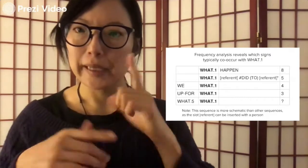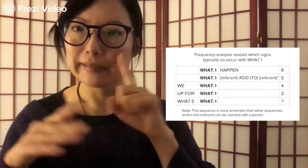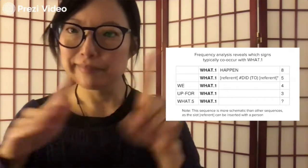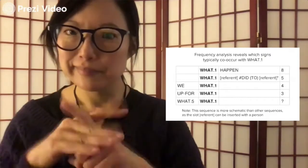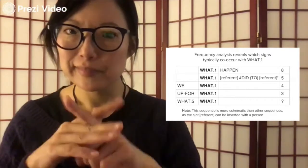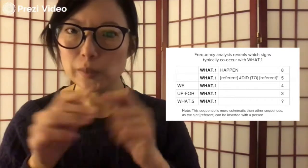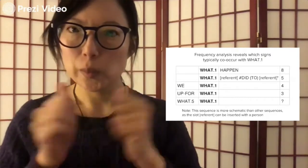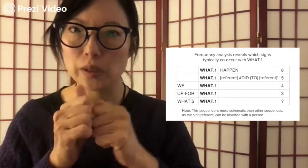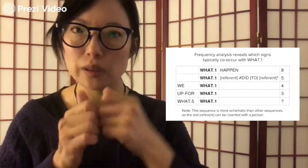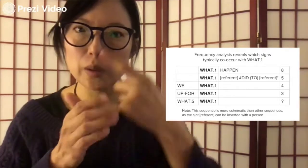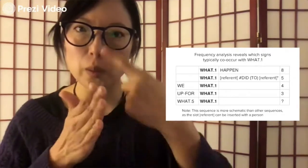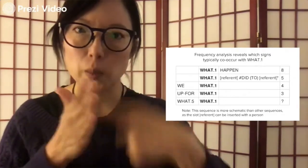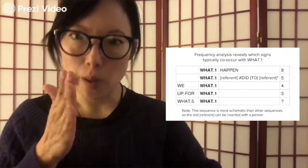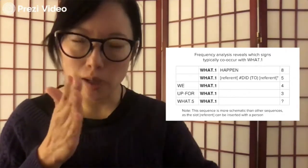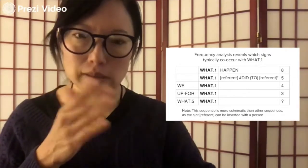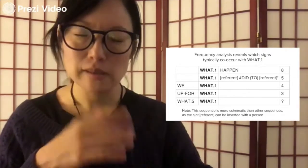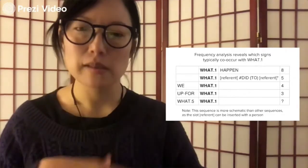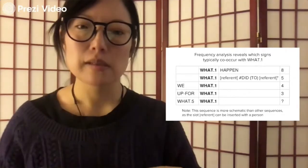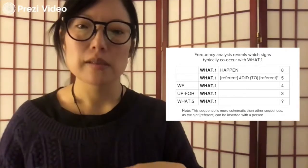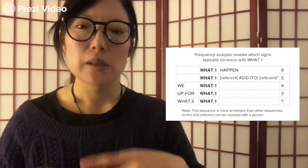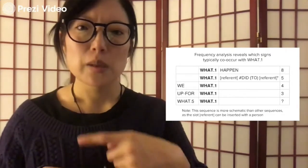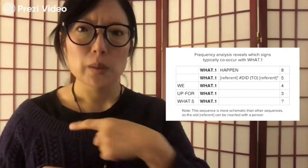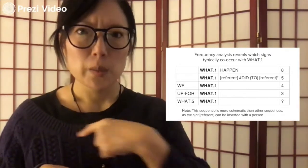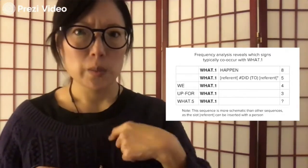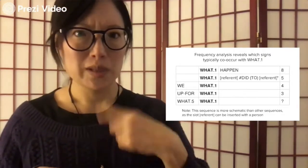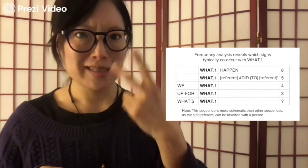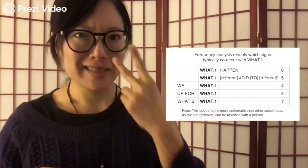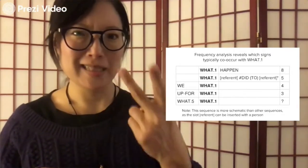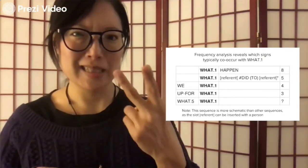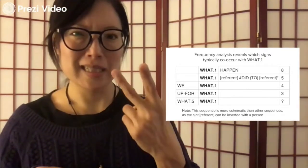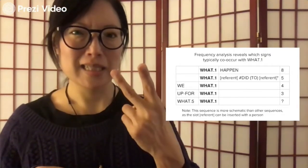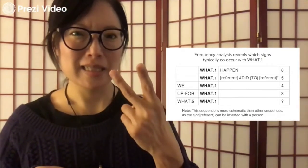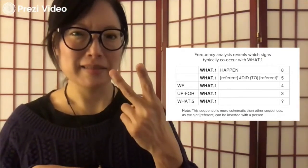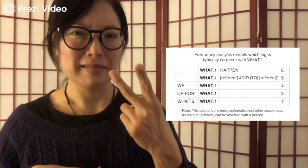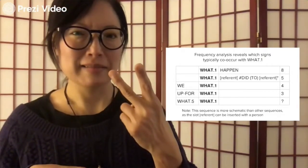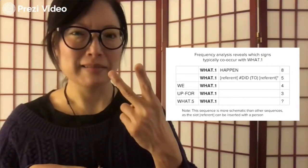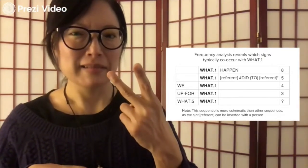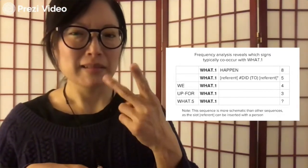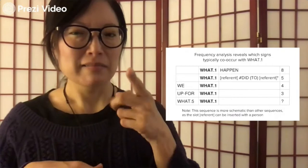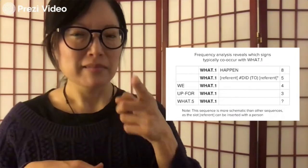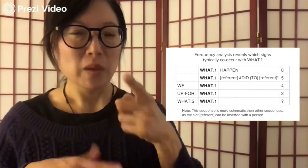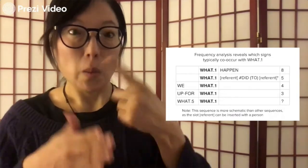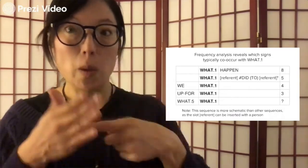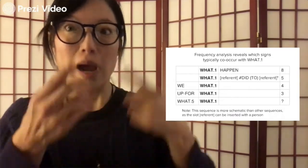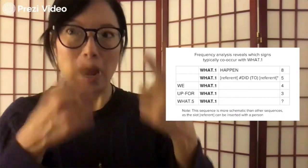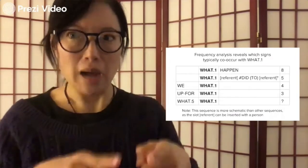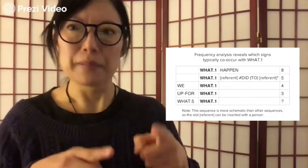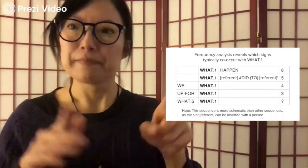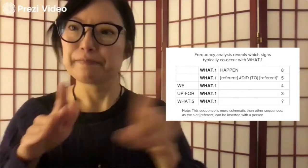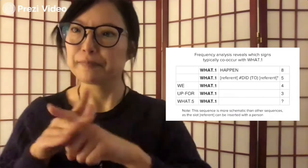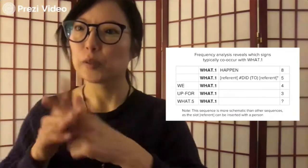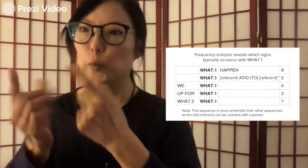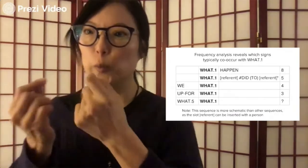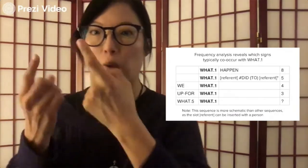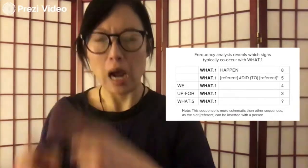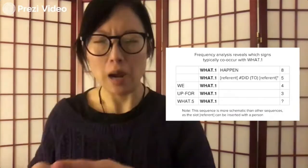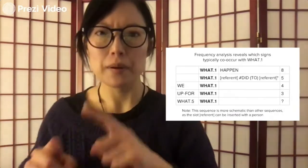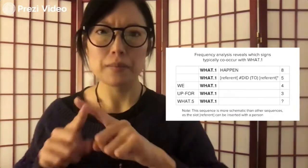signs tend to occur with WHAT.1 We see the WHAT.1 HAPPEN occurs